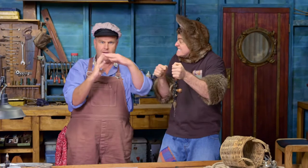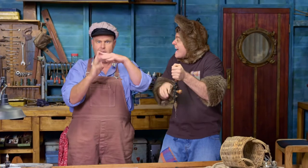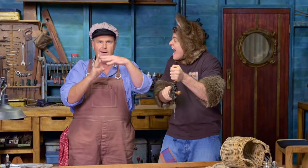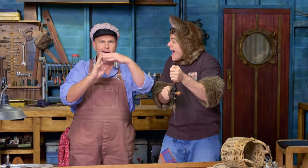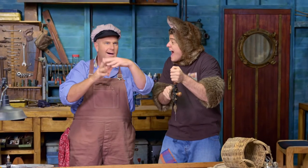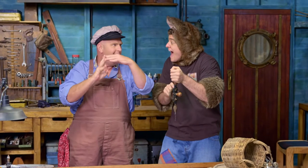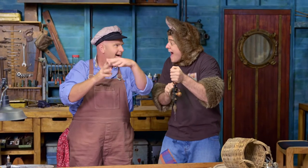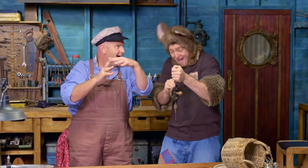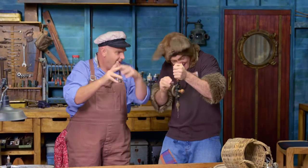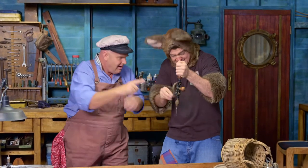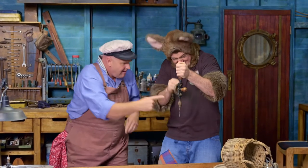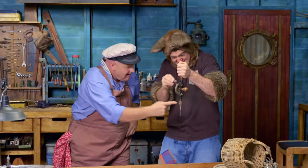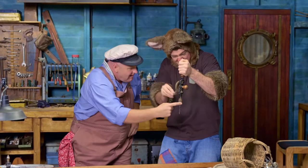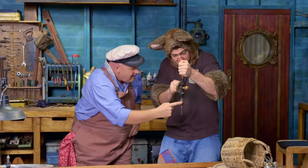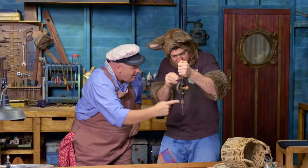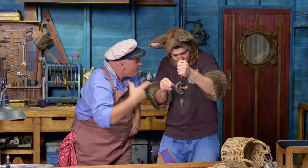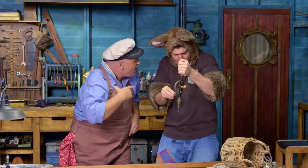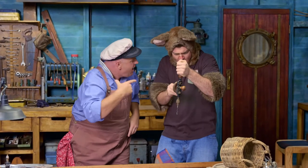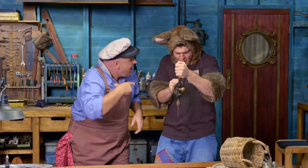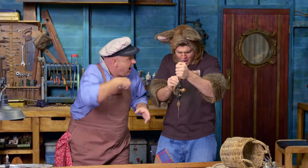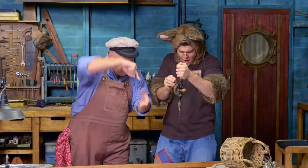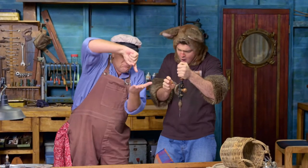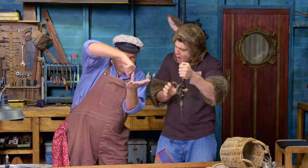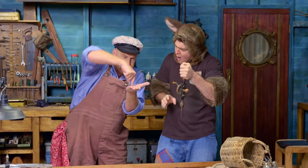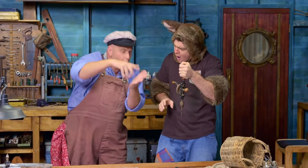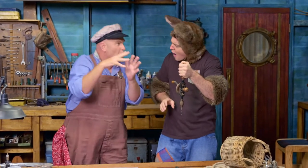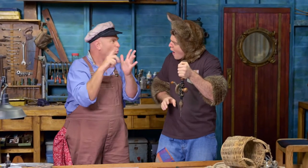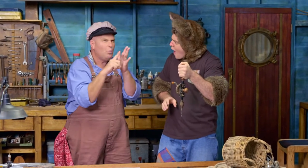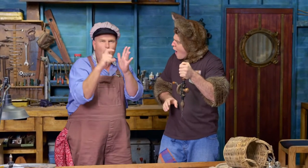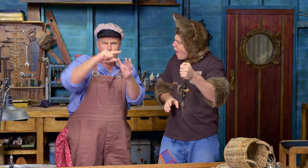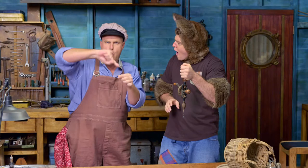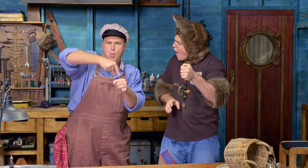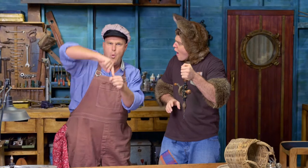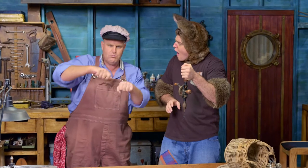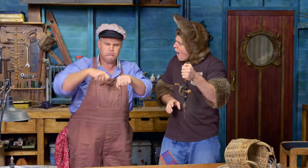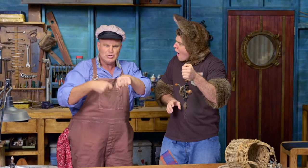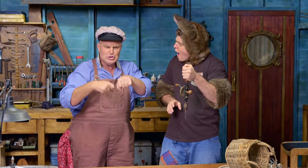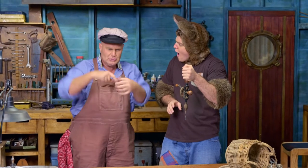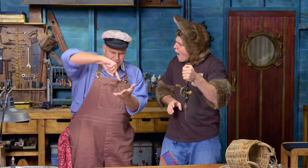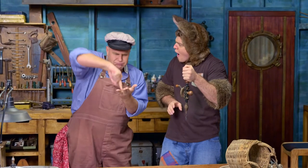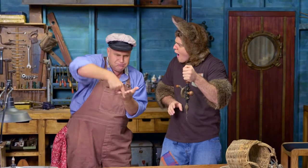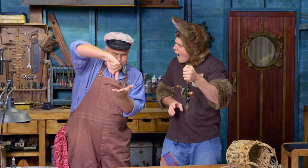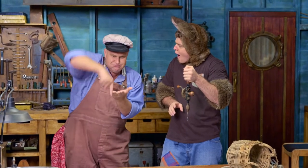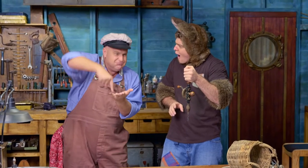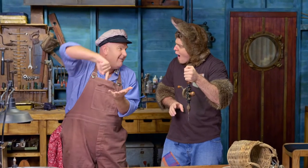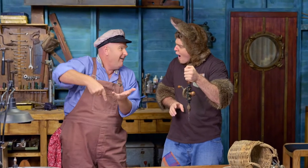The cogs are moving together to make the drill bit move. That allows the drill bit to drill holes in the wood.